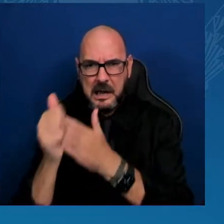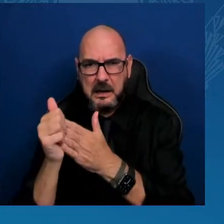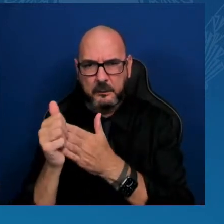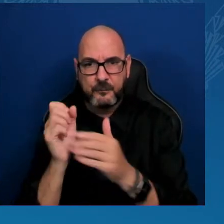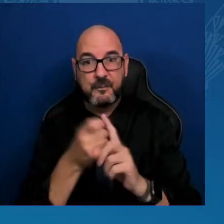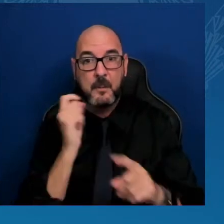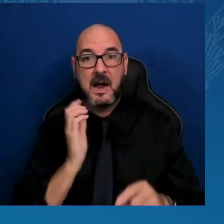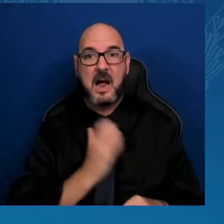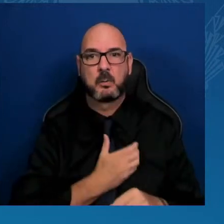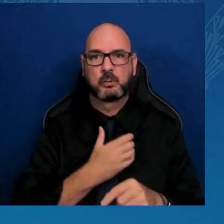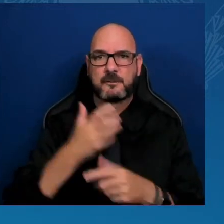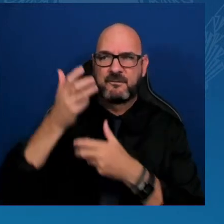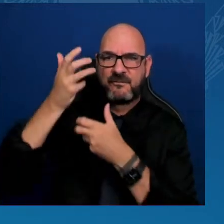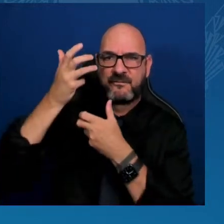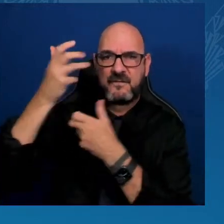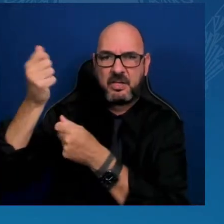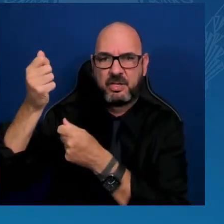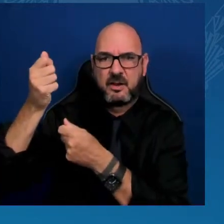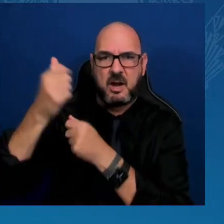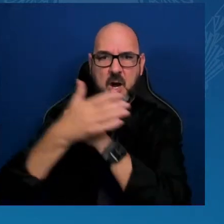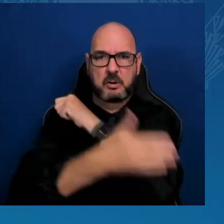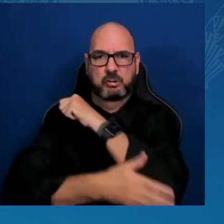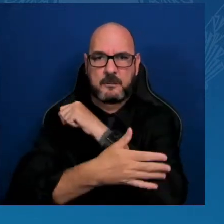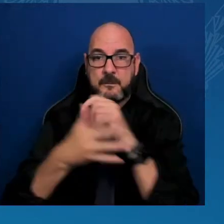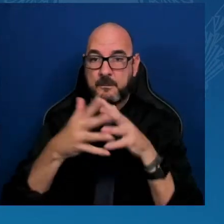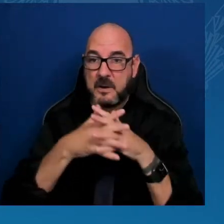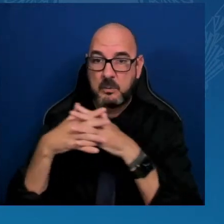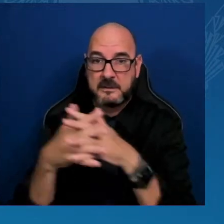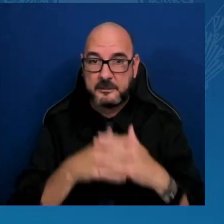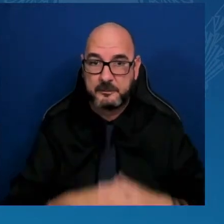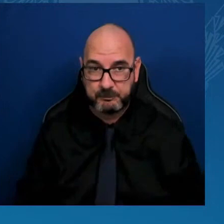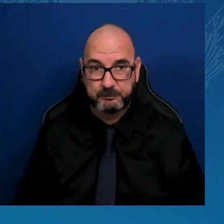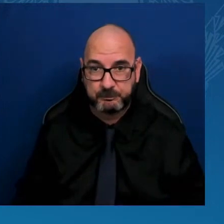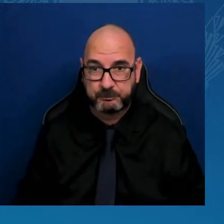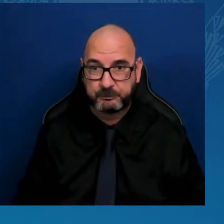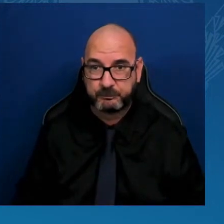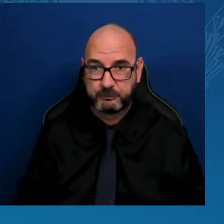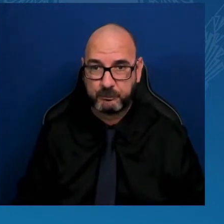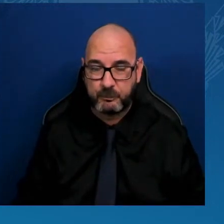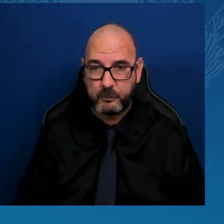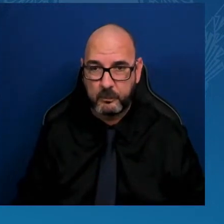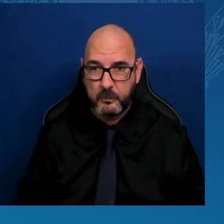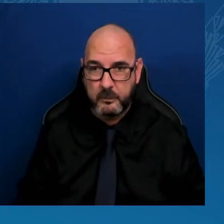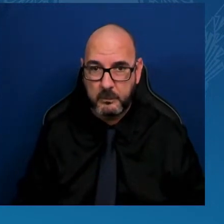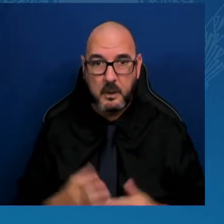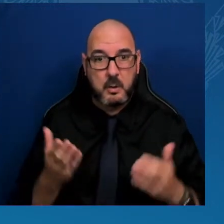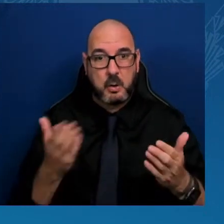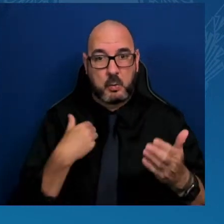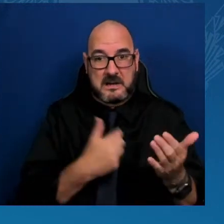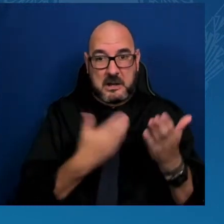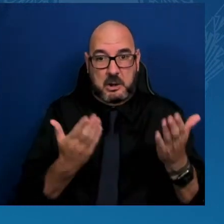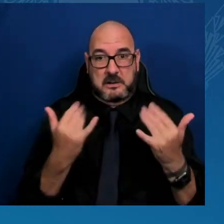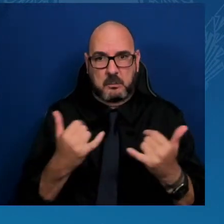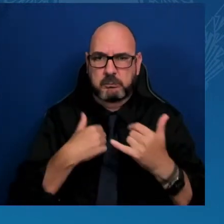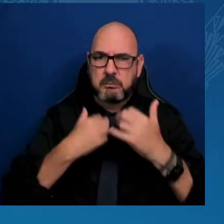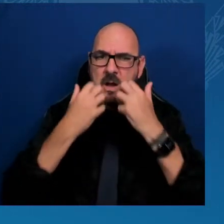We here today, I know -- we here today -- we love our country and we believe --